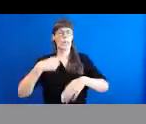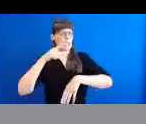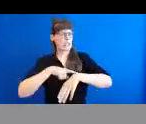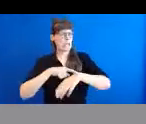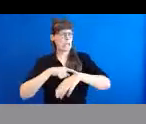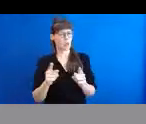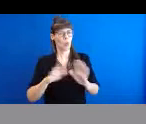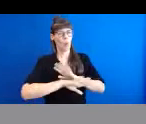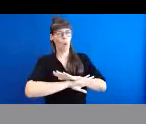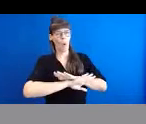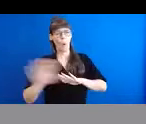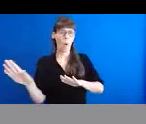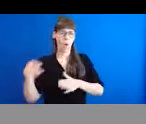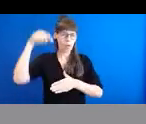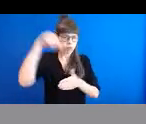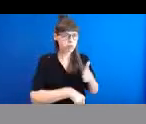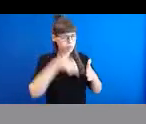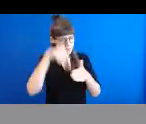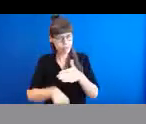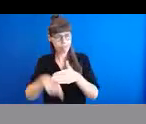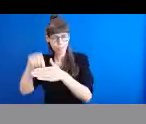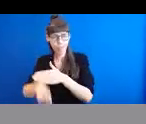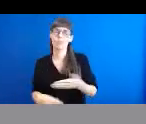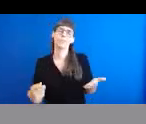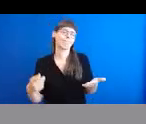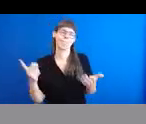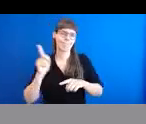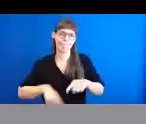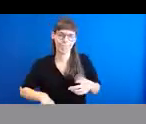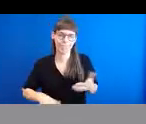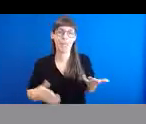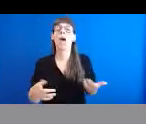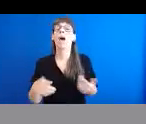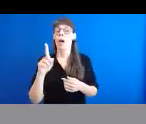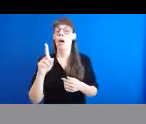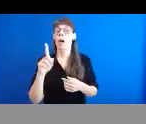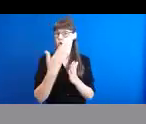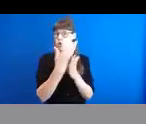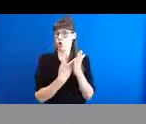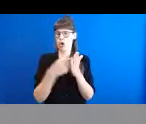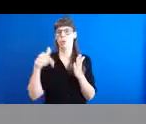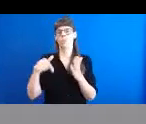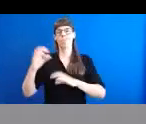the human rights in Guatemala. Because of time constraints it's impossible for me to walk you through all the